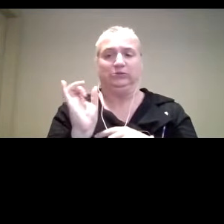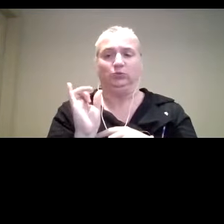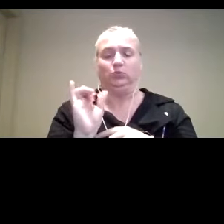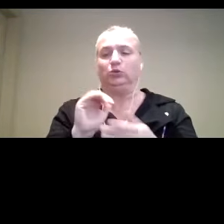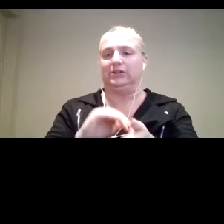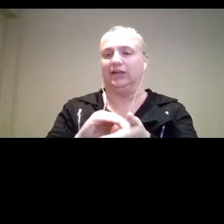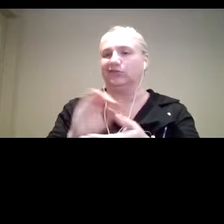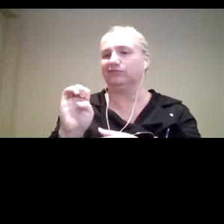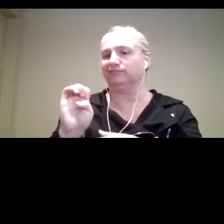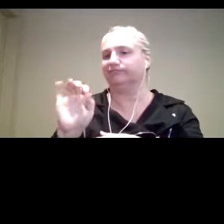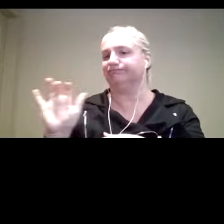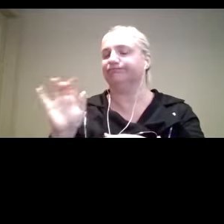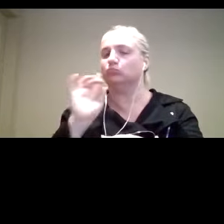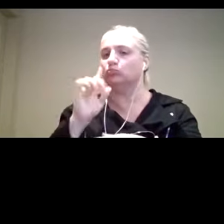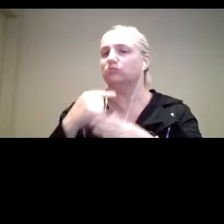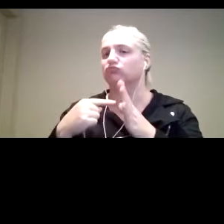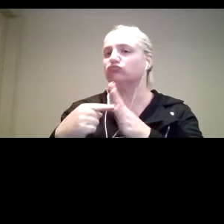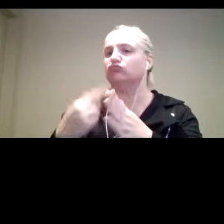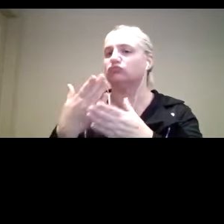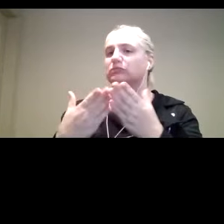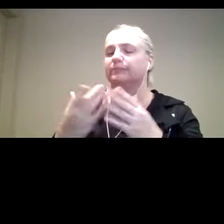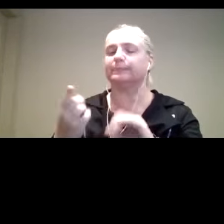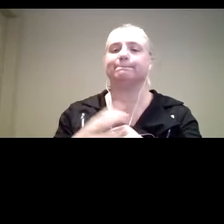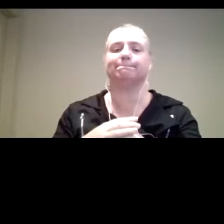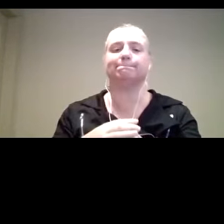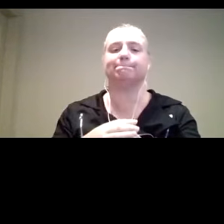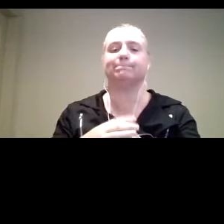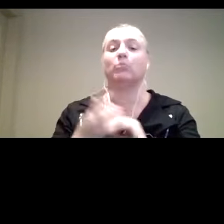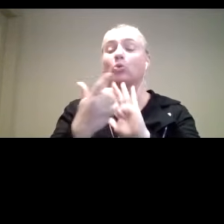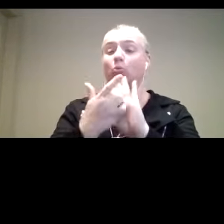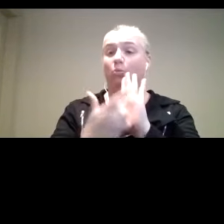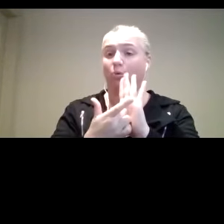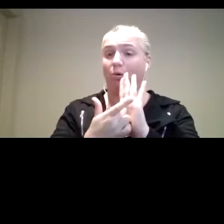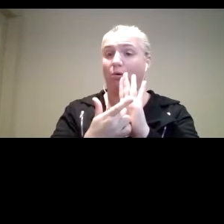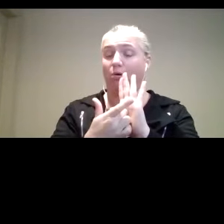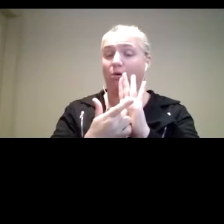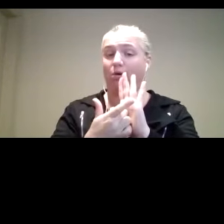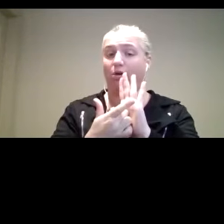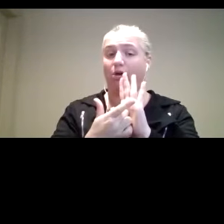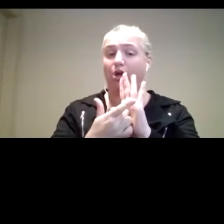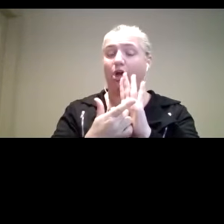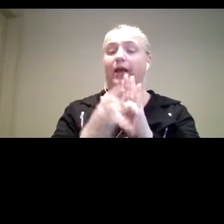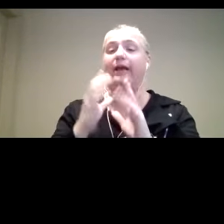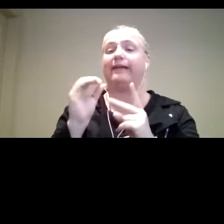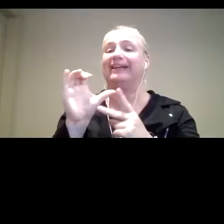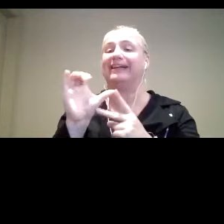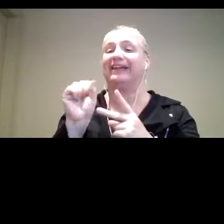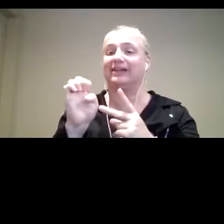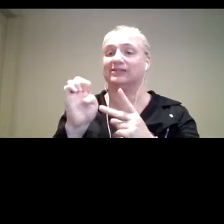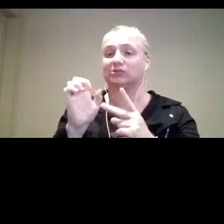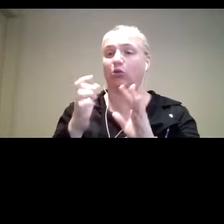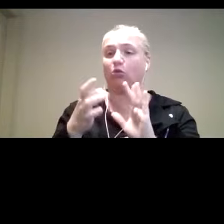will be showing you some other ones, is that the law and the case law are supporting this idea of related services